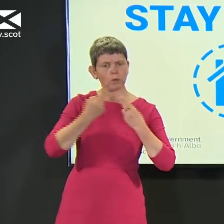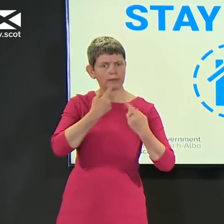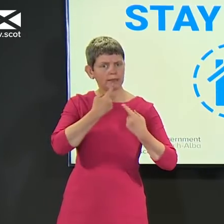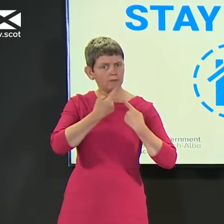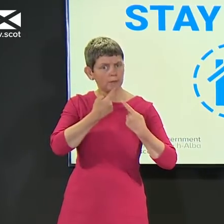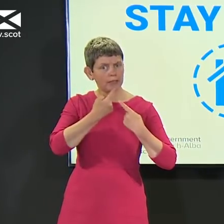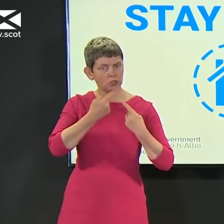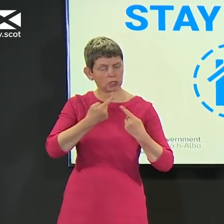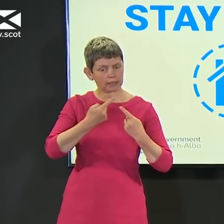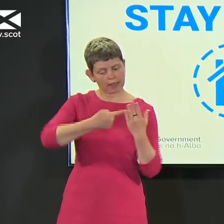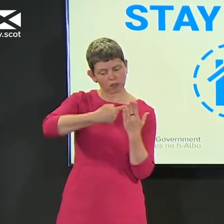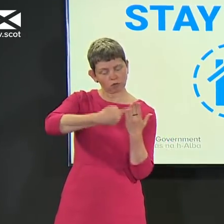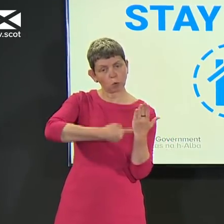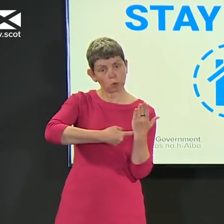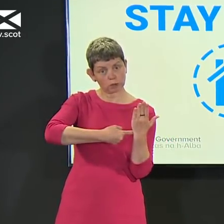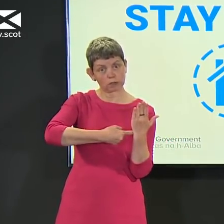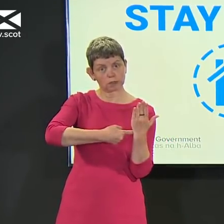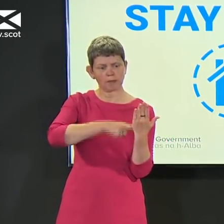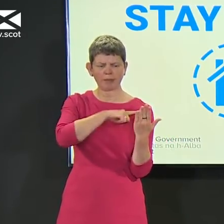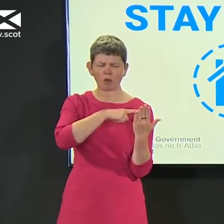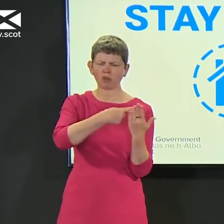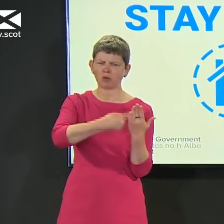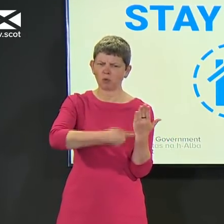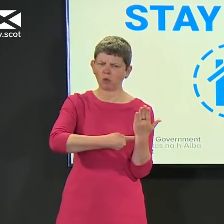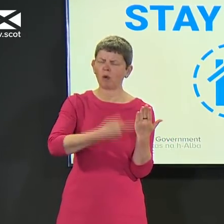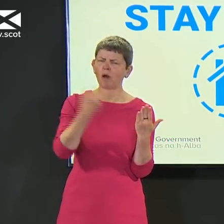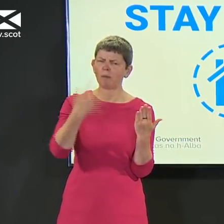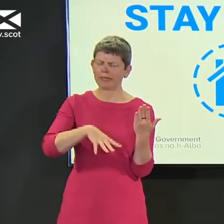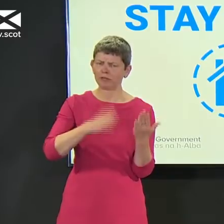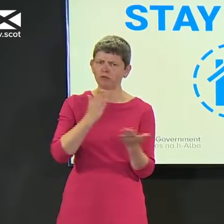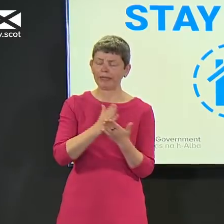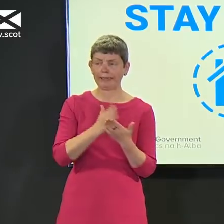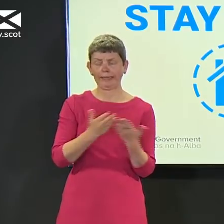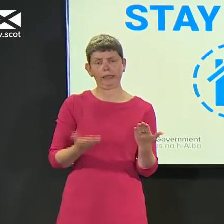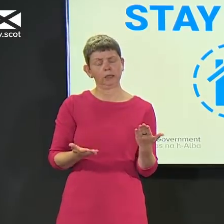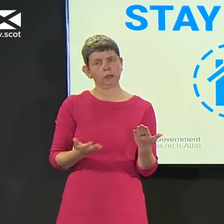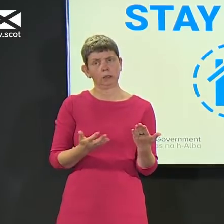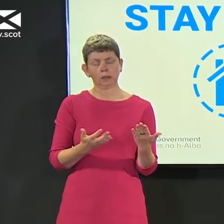are very constraining of people's individual liberties so we're under a legal obligation